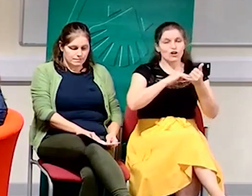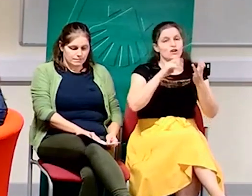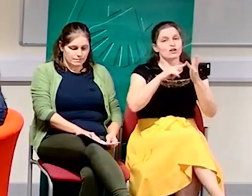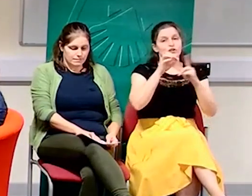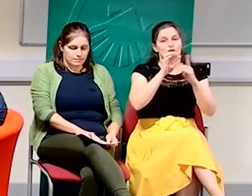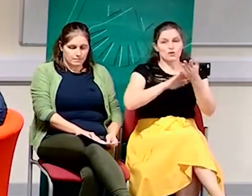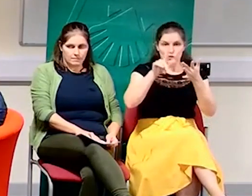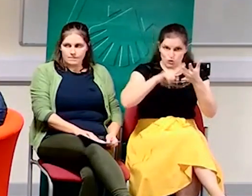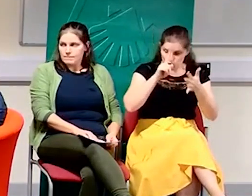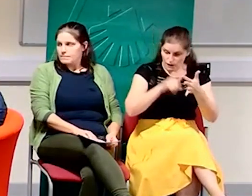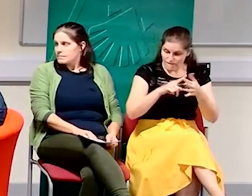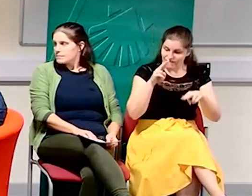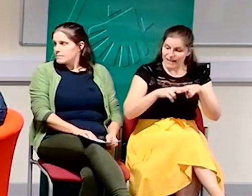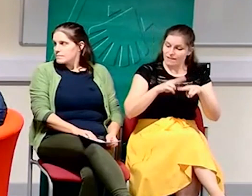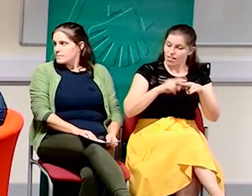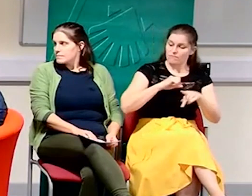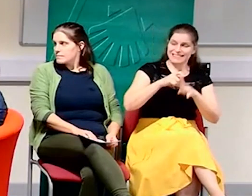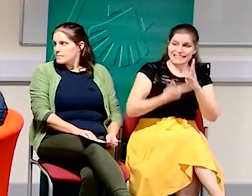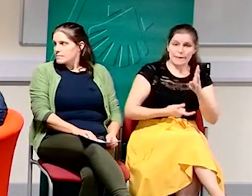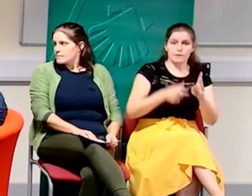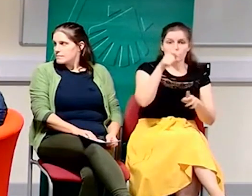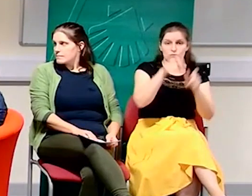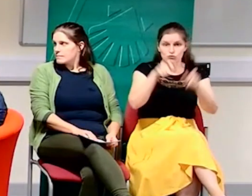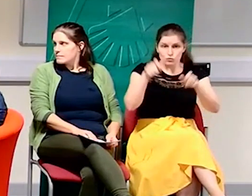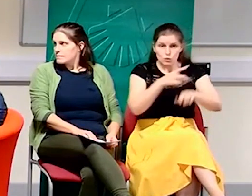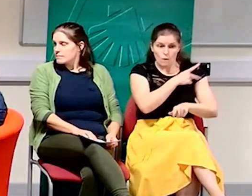Students’ Officer for Reading Students’ Union so my role is kind of to advocate